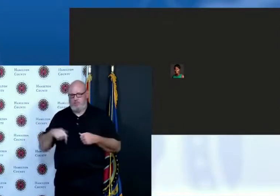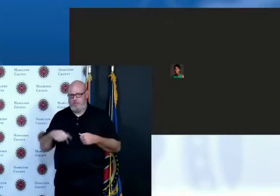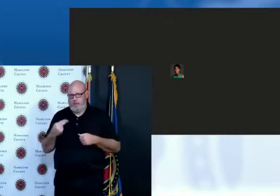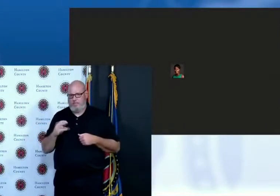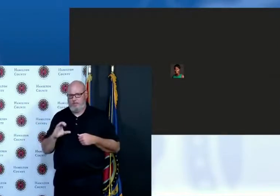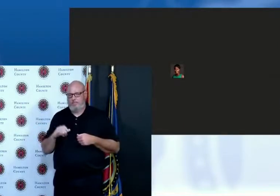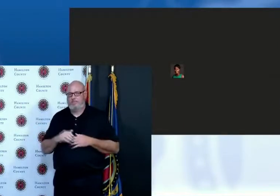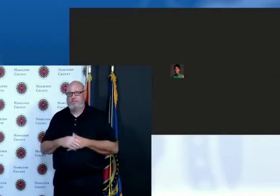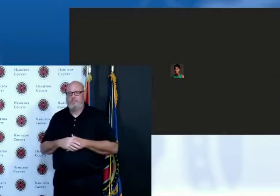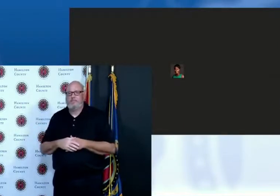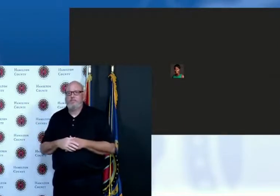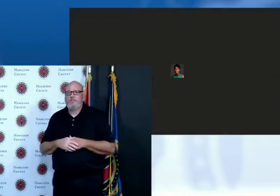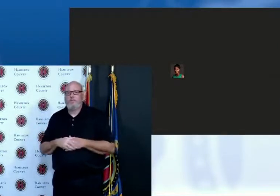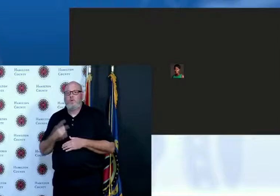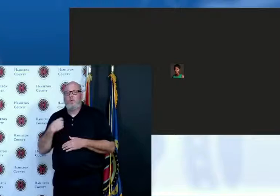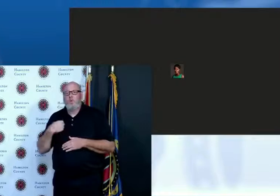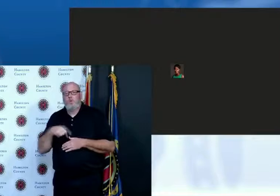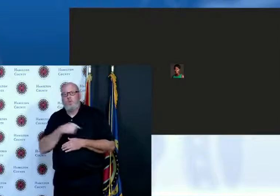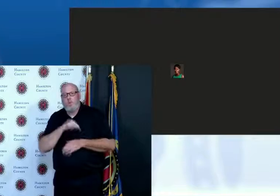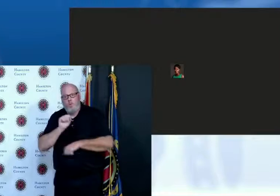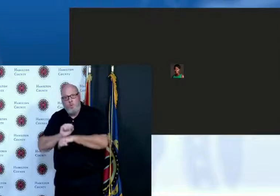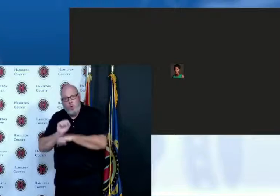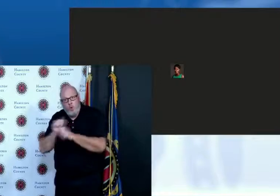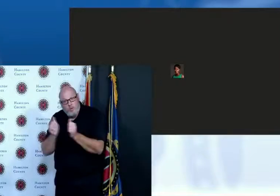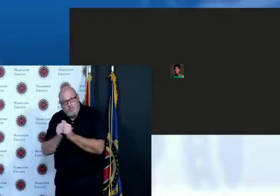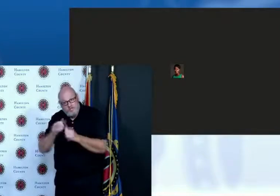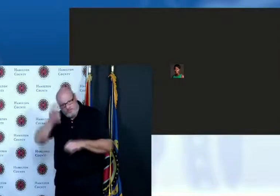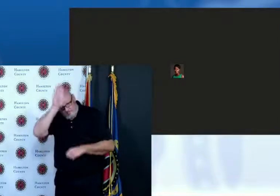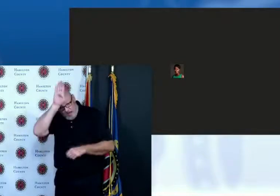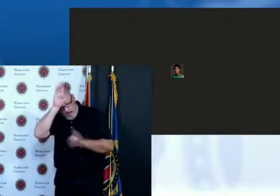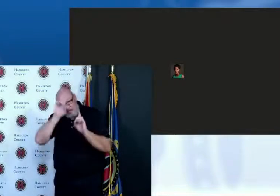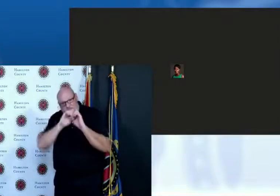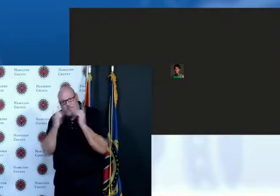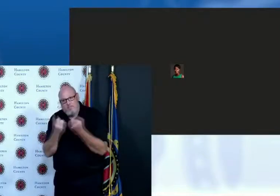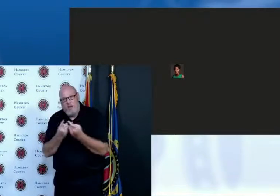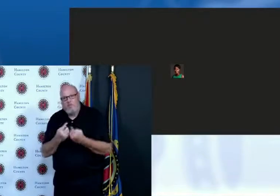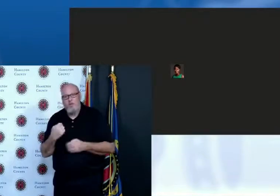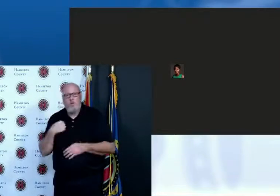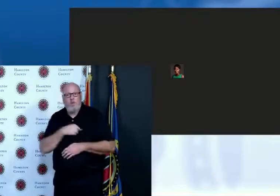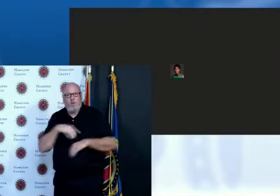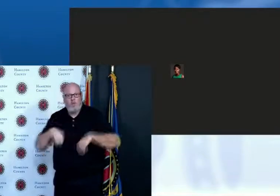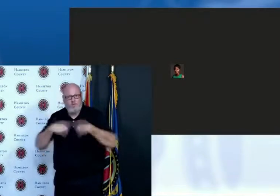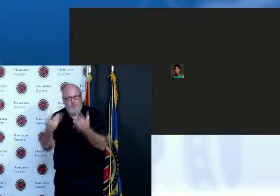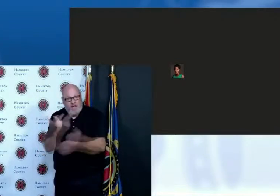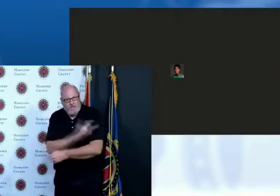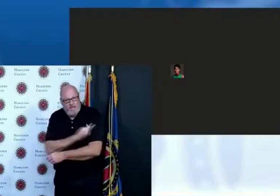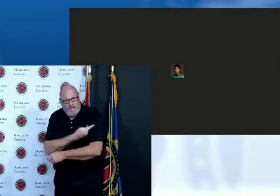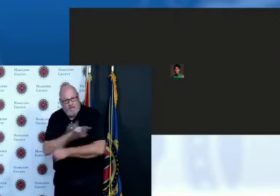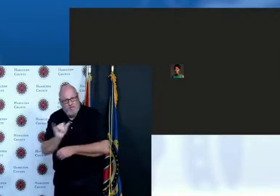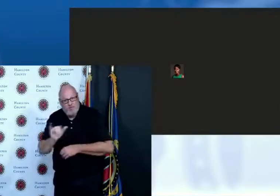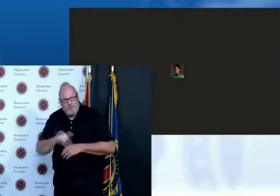who wants a vaccine can have it the state of Ohio requires that a parental permission slip be signed